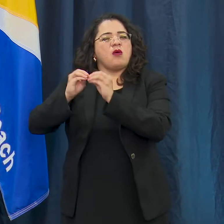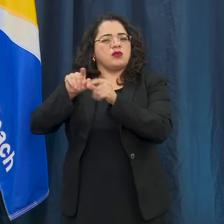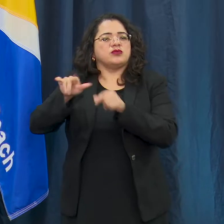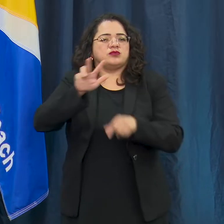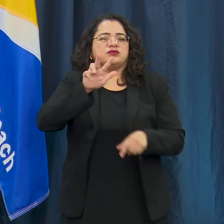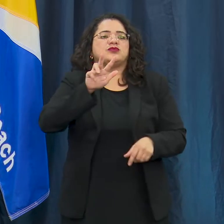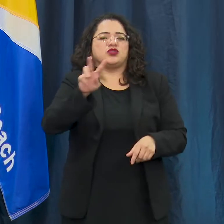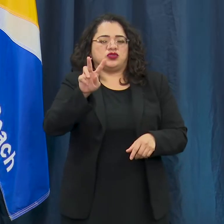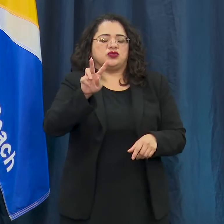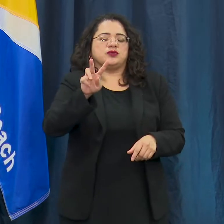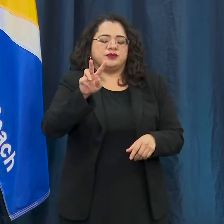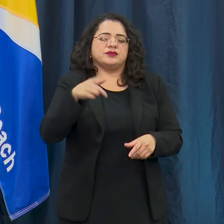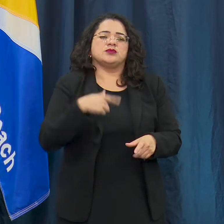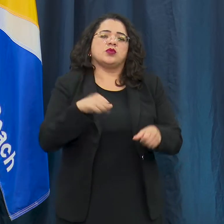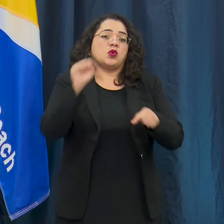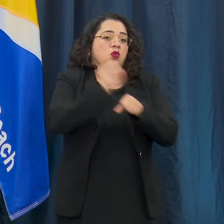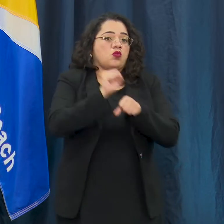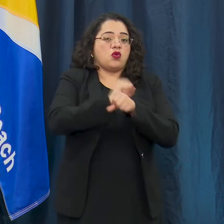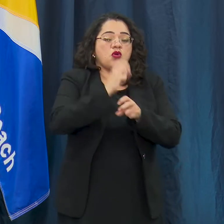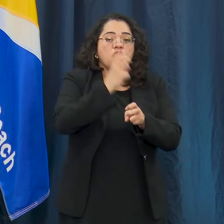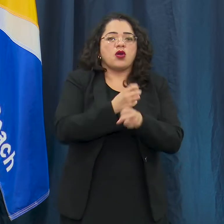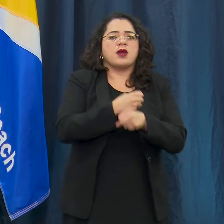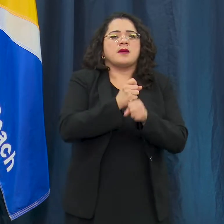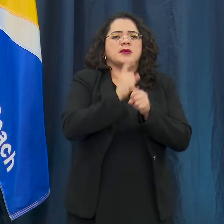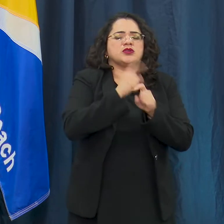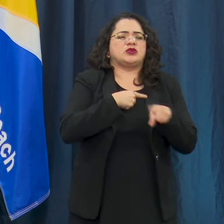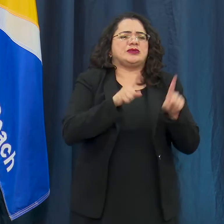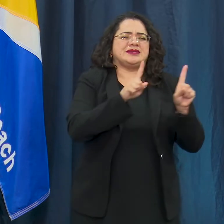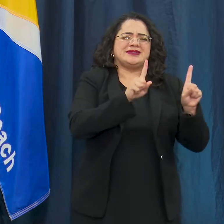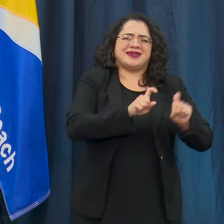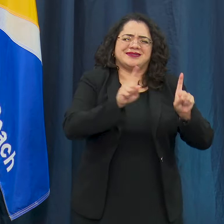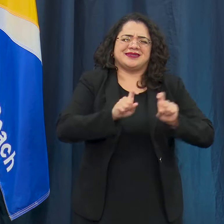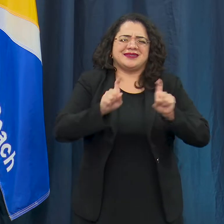ensure that we've testing everyone in those facilities and we've made some